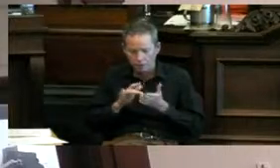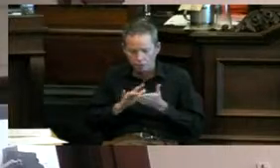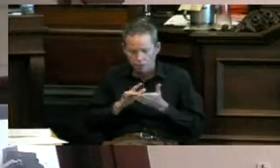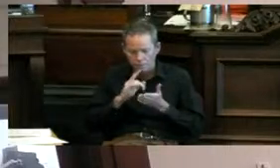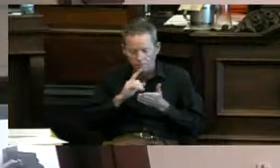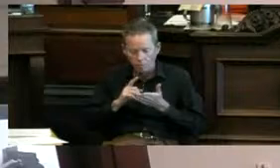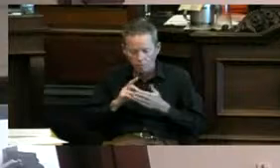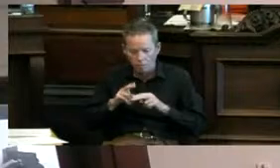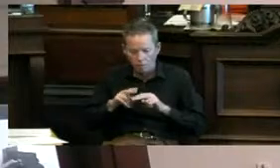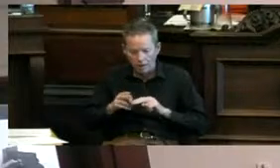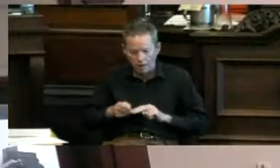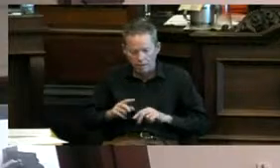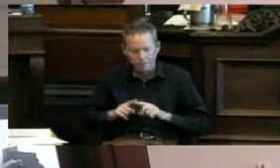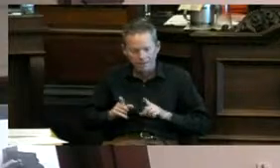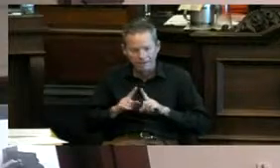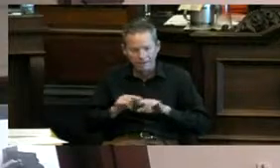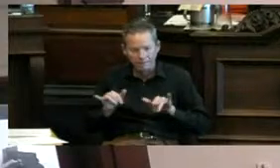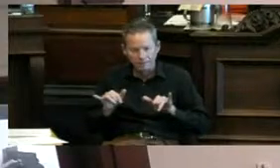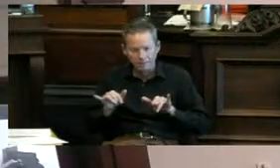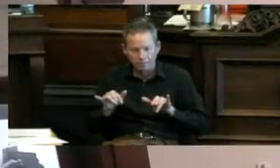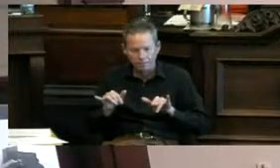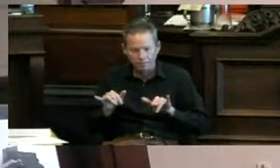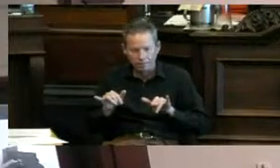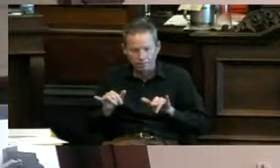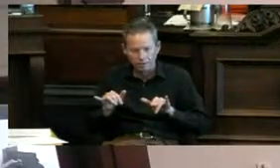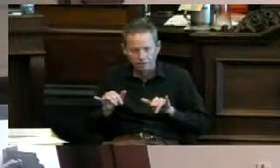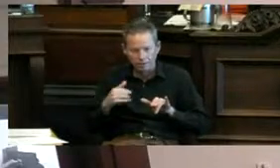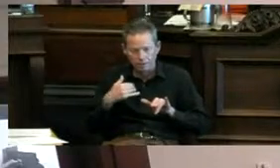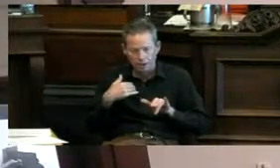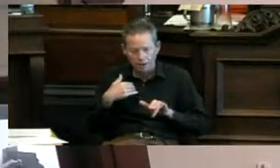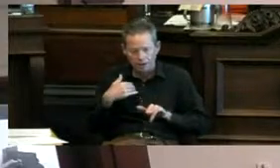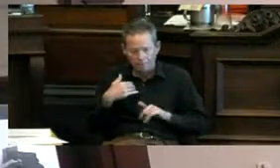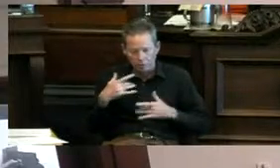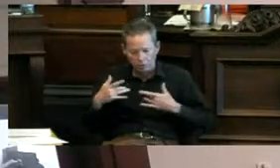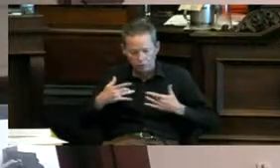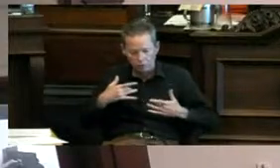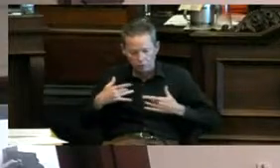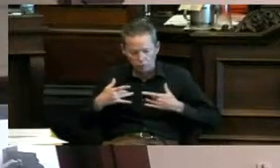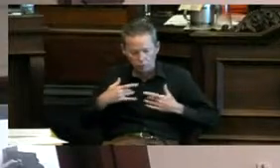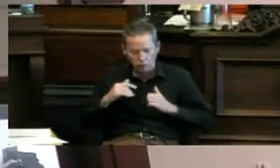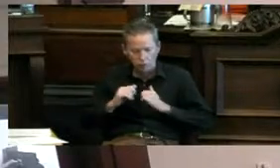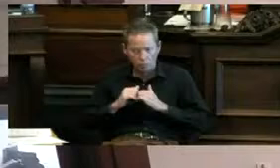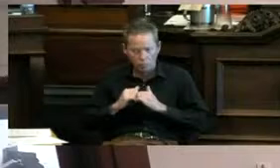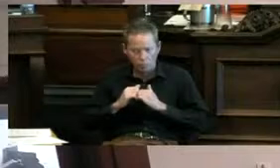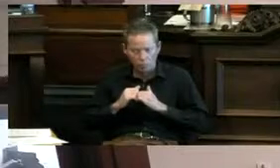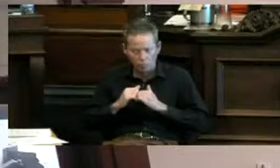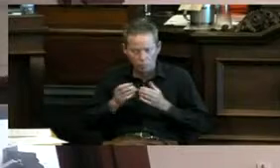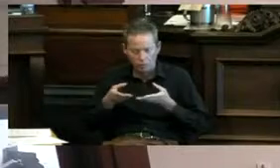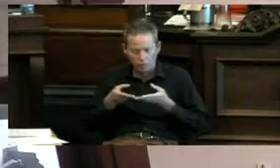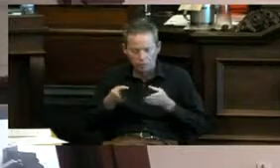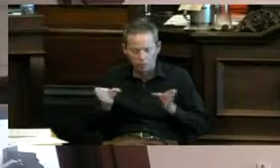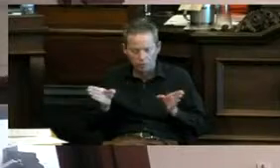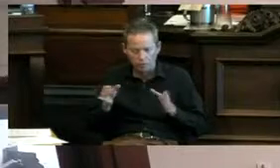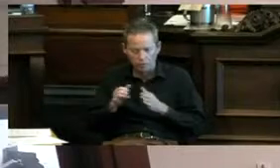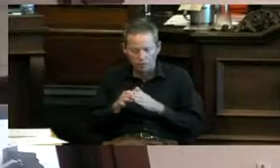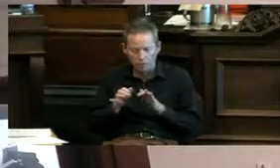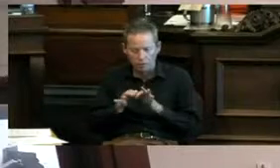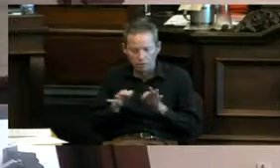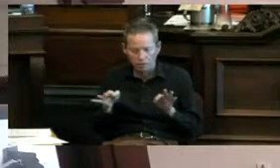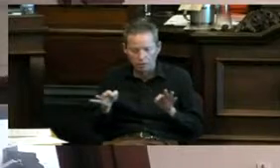fund the cost of this drug for weight loss, but at the same